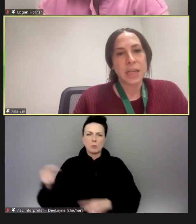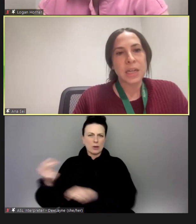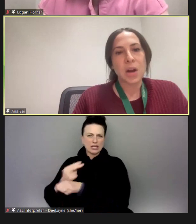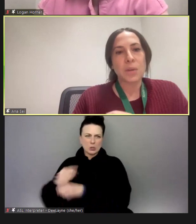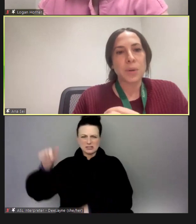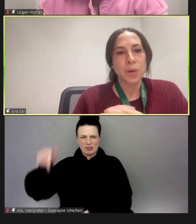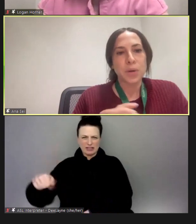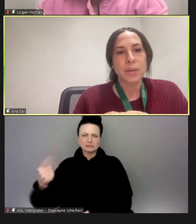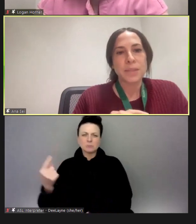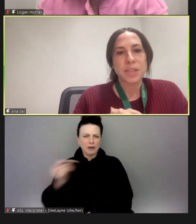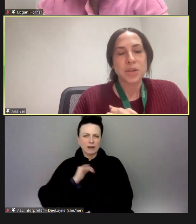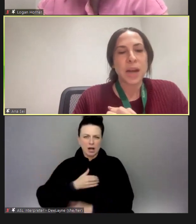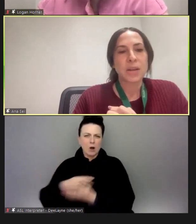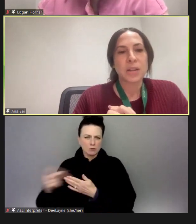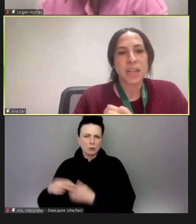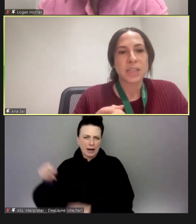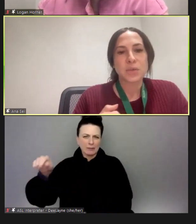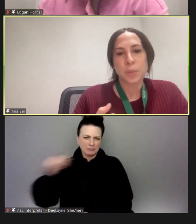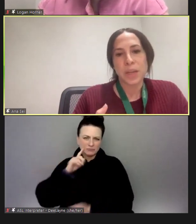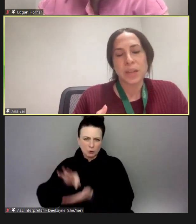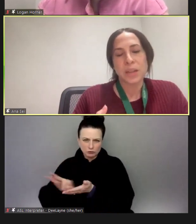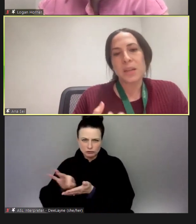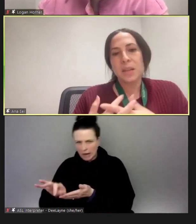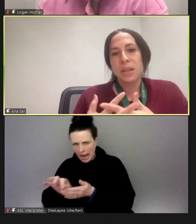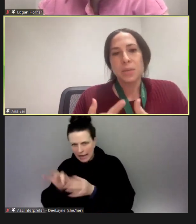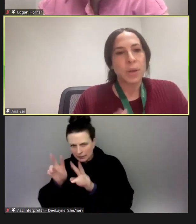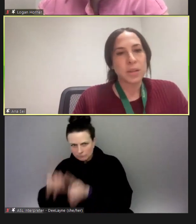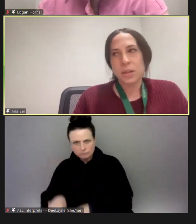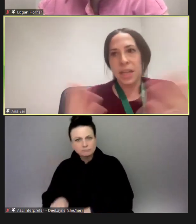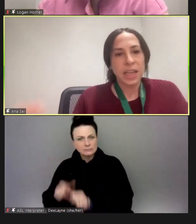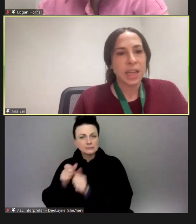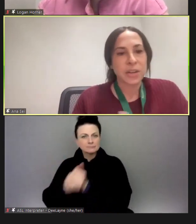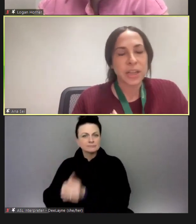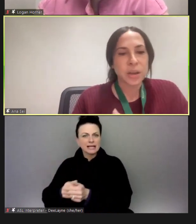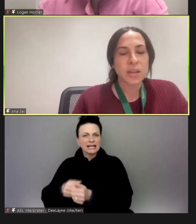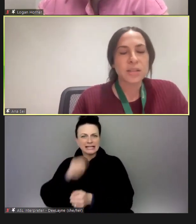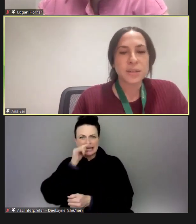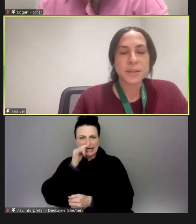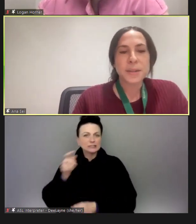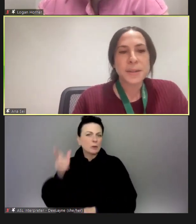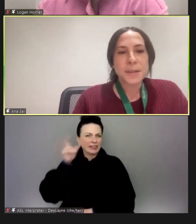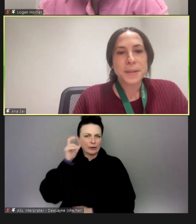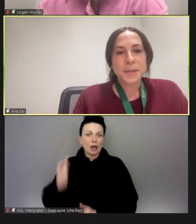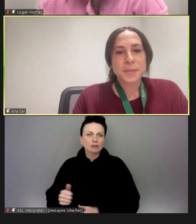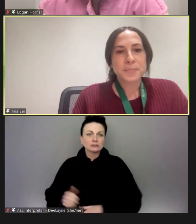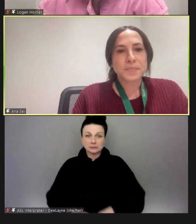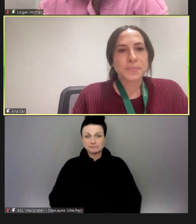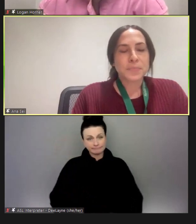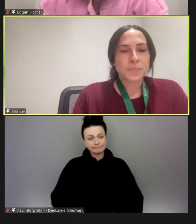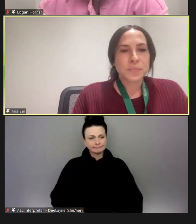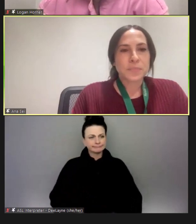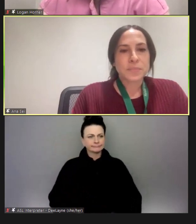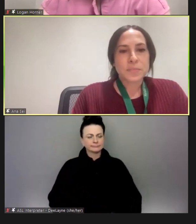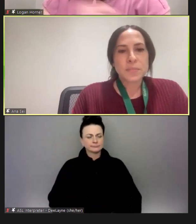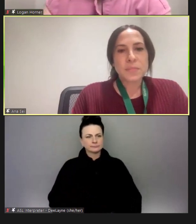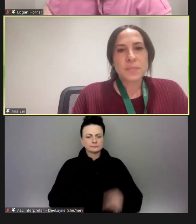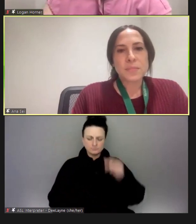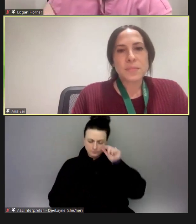our program to track our kids with with any hearing loss